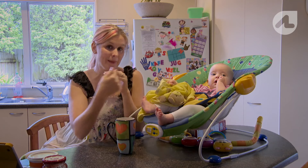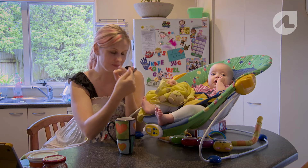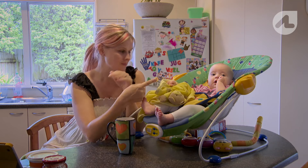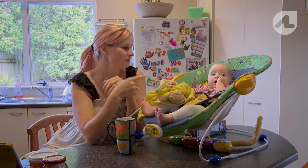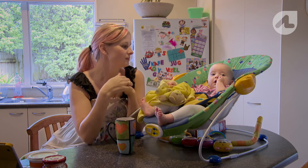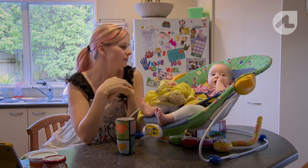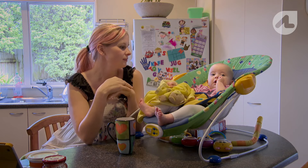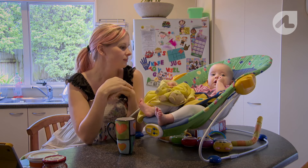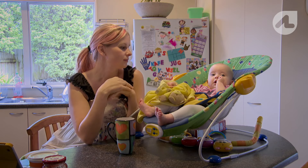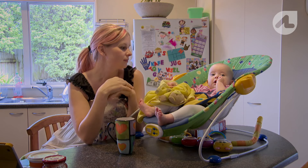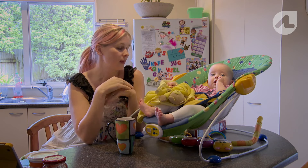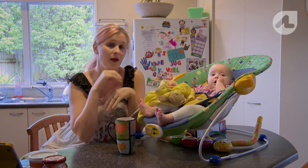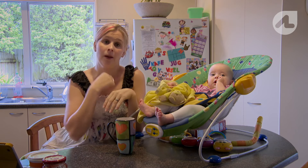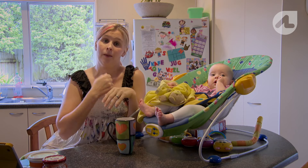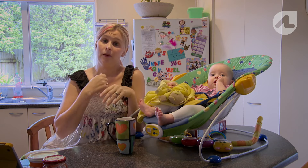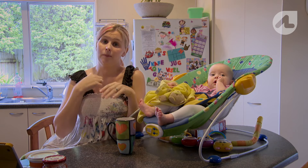She's a hearing baby.